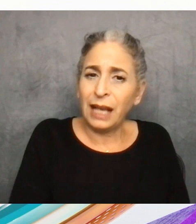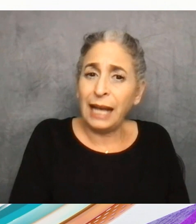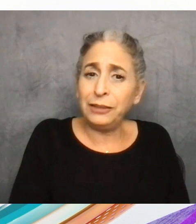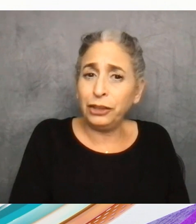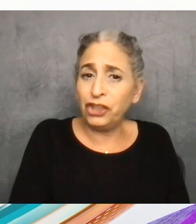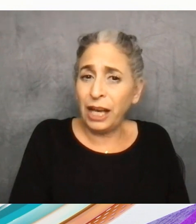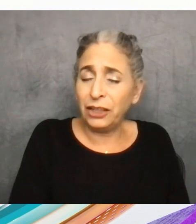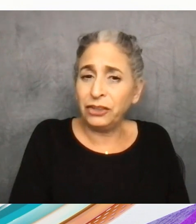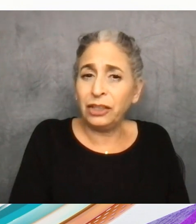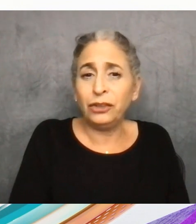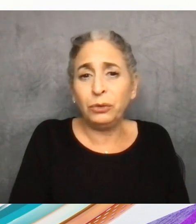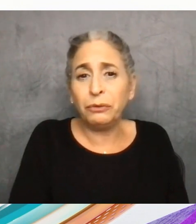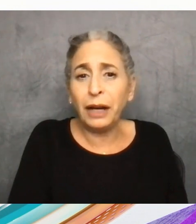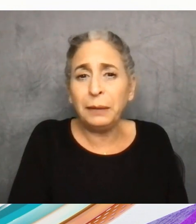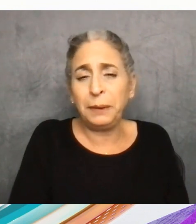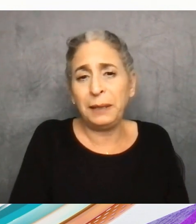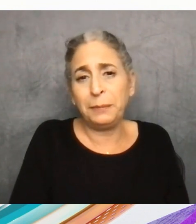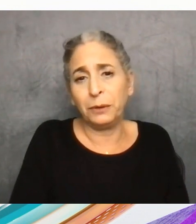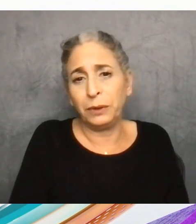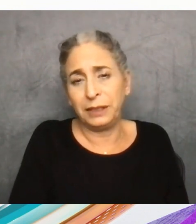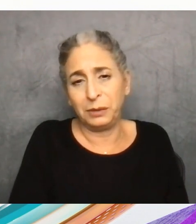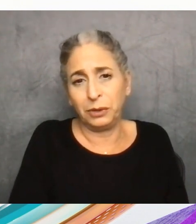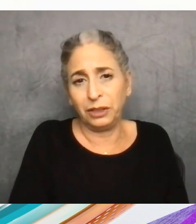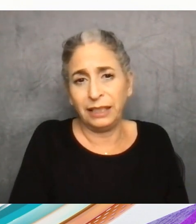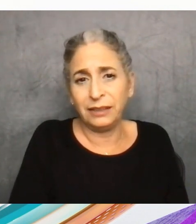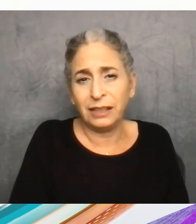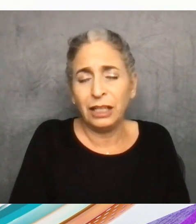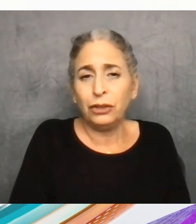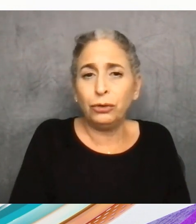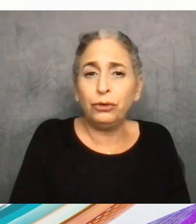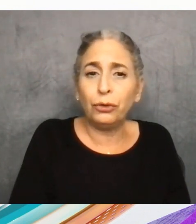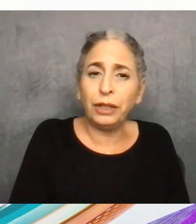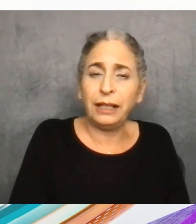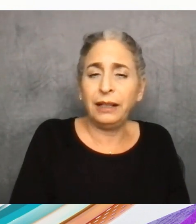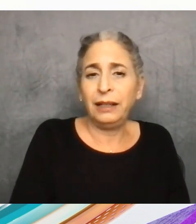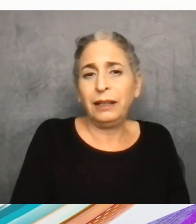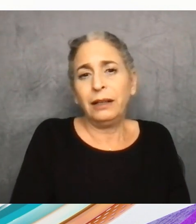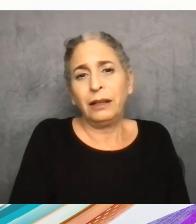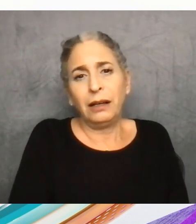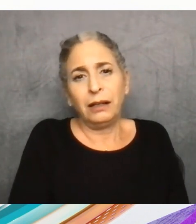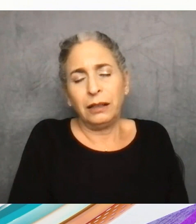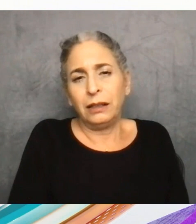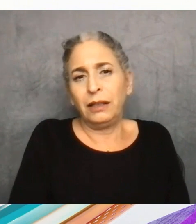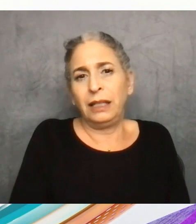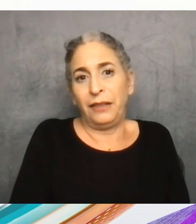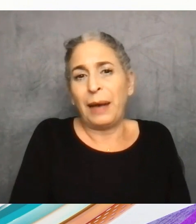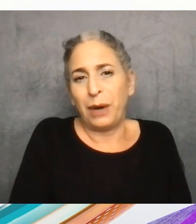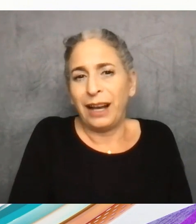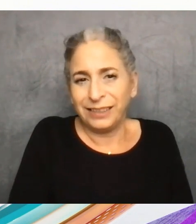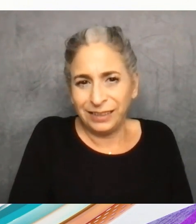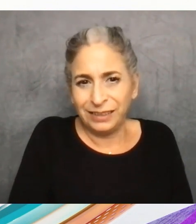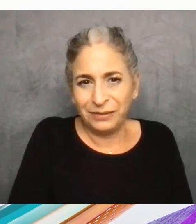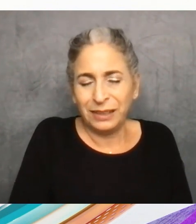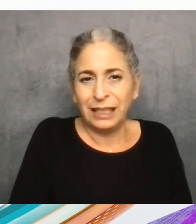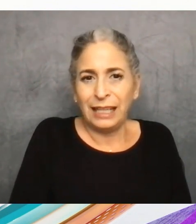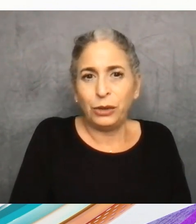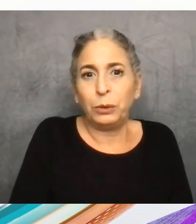I suggest to invite people with disabilities to join that box, so